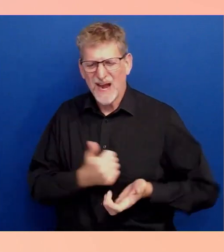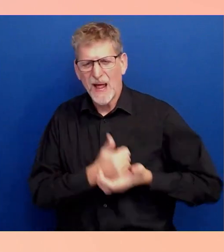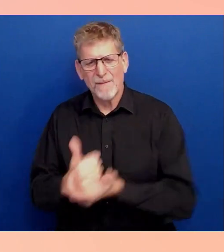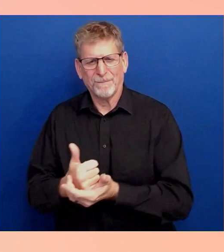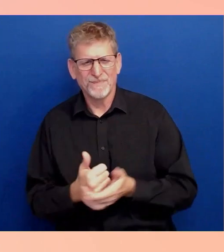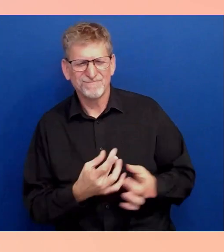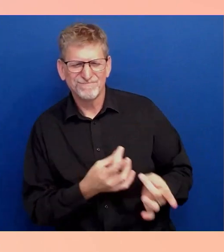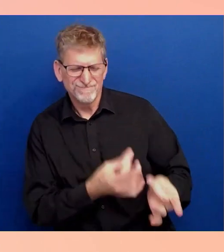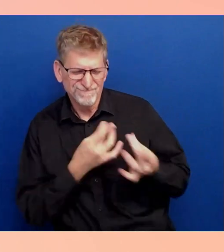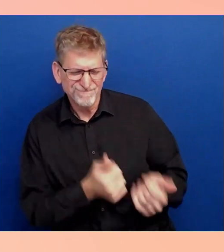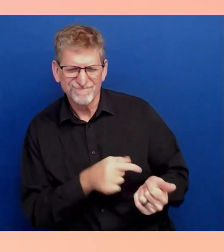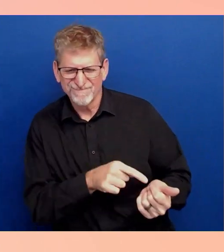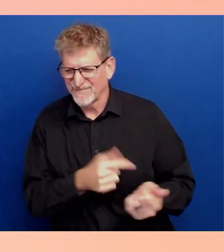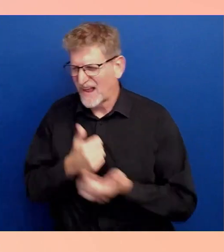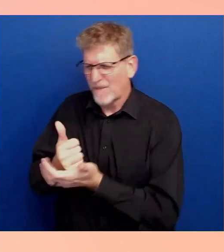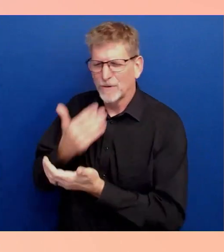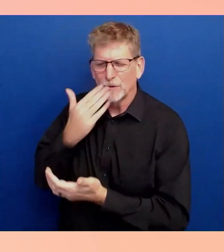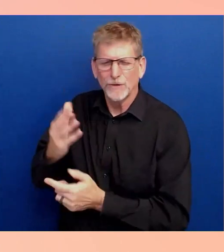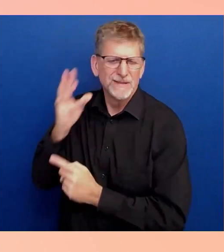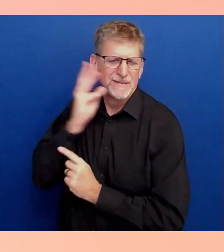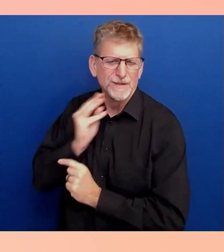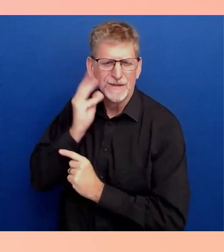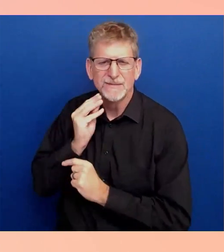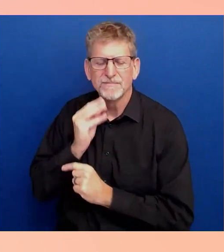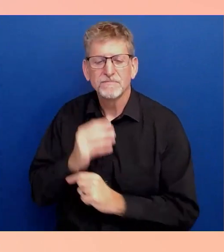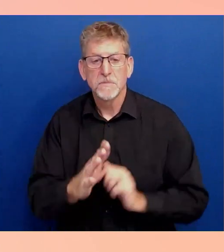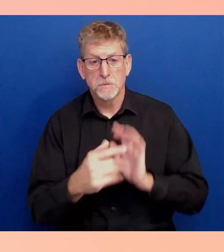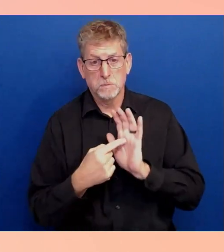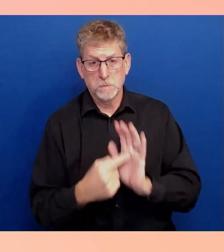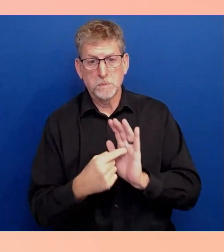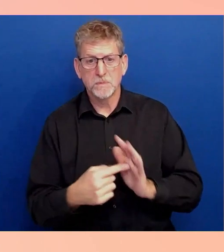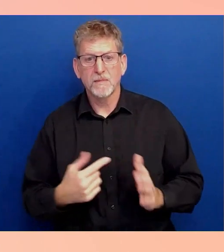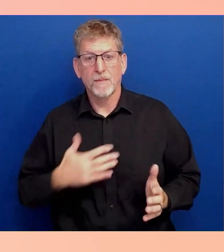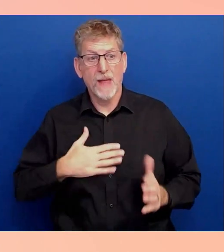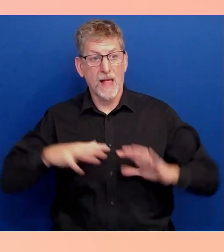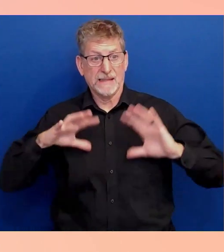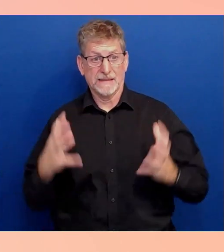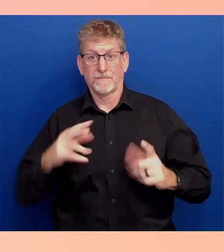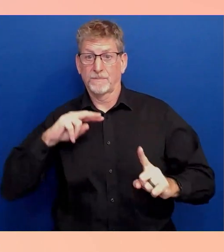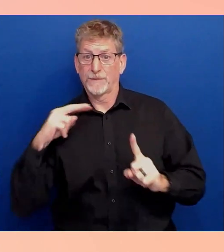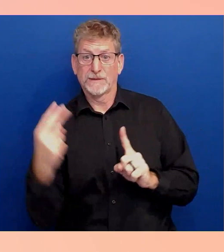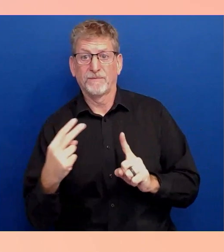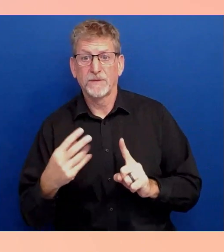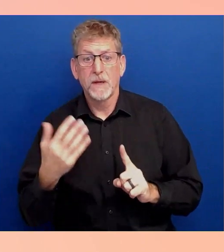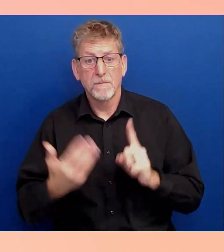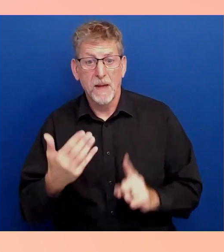my team's perspective in hopes that you may apply it to your app. It starts by fostering an inclusive design mindset